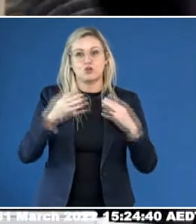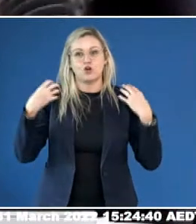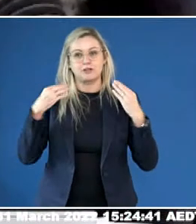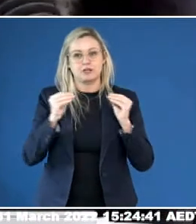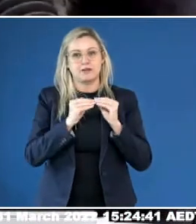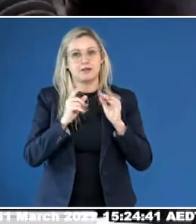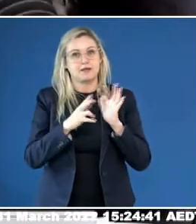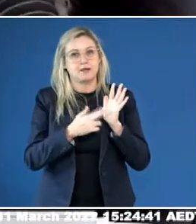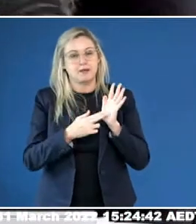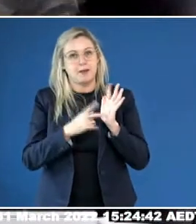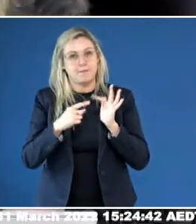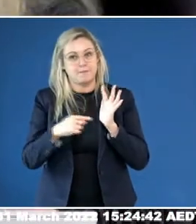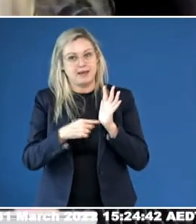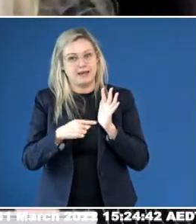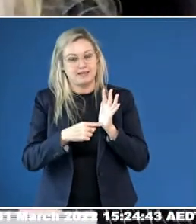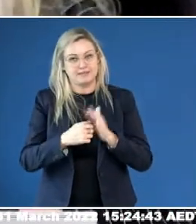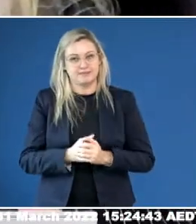I just want to say thank you as well.